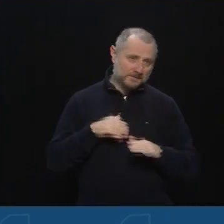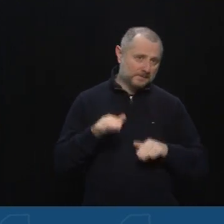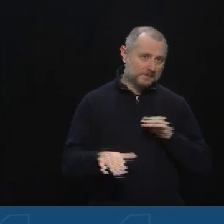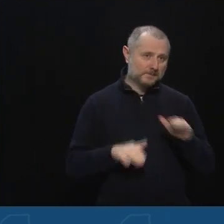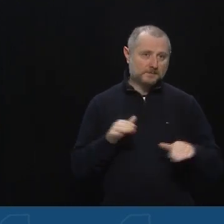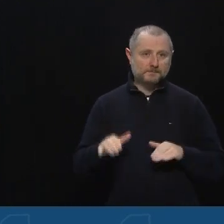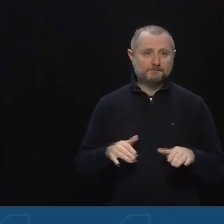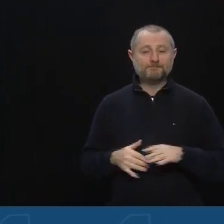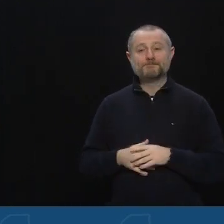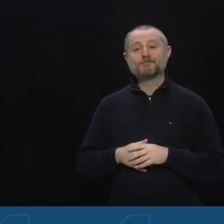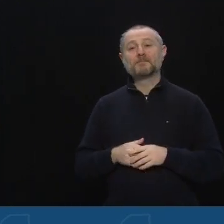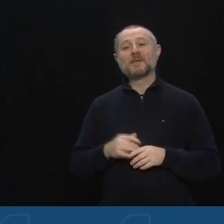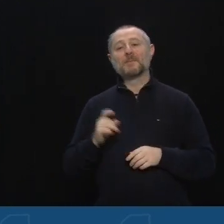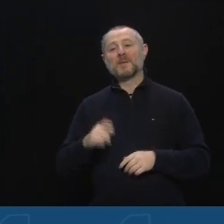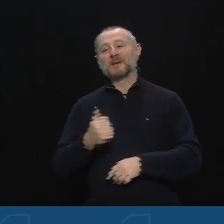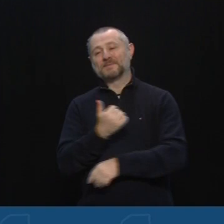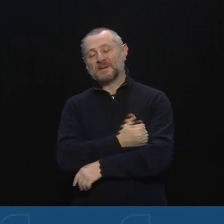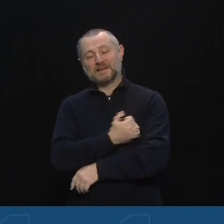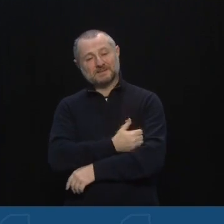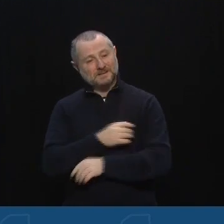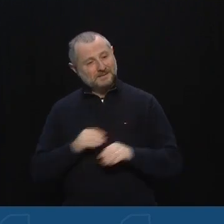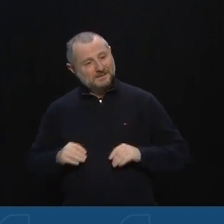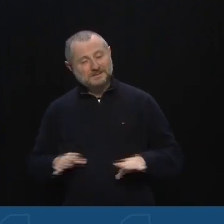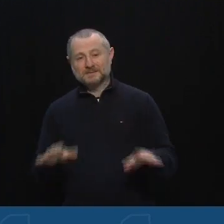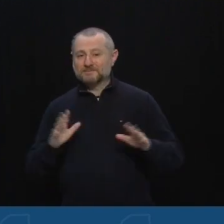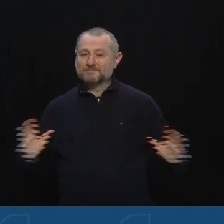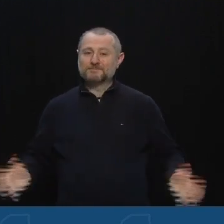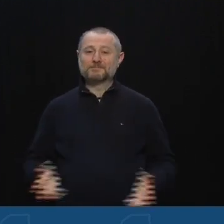HOSPITALIZATION S.